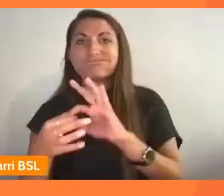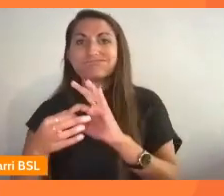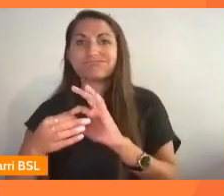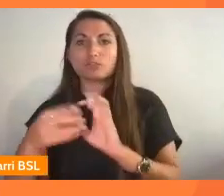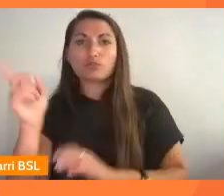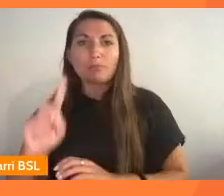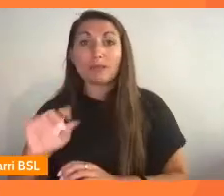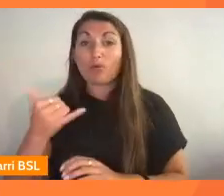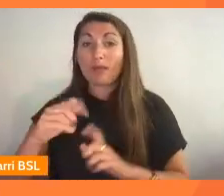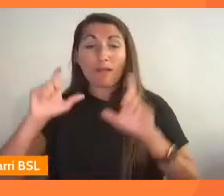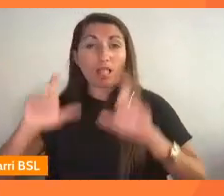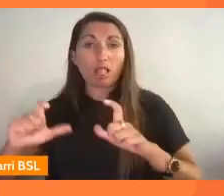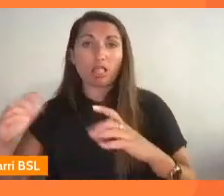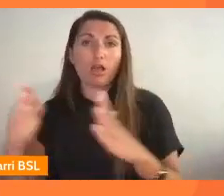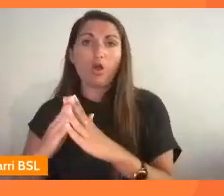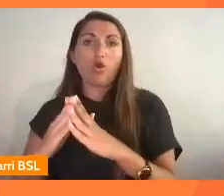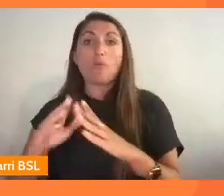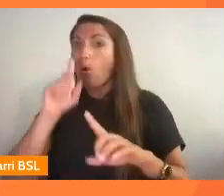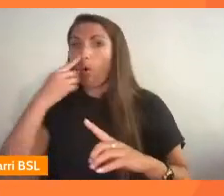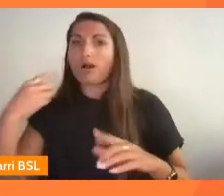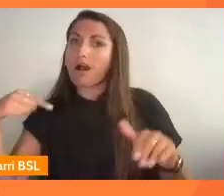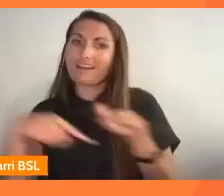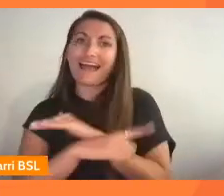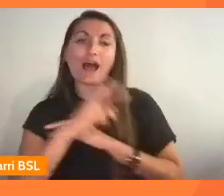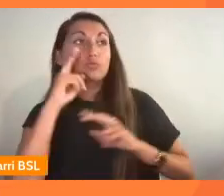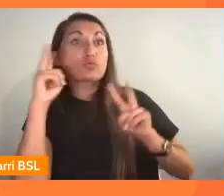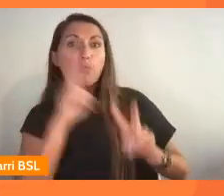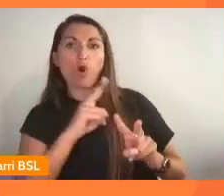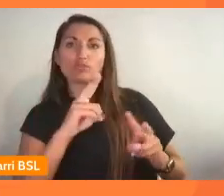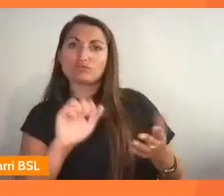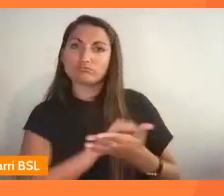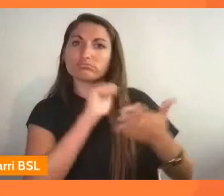to go and see the big spectacle? Absolutely.